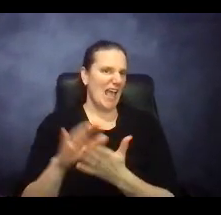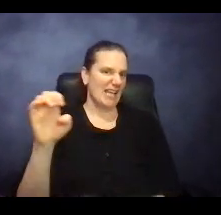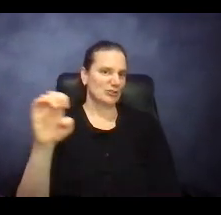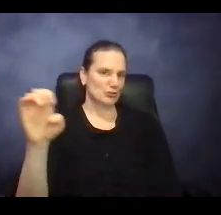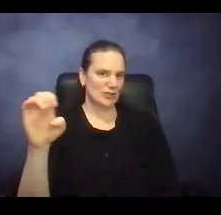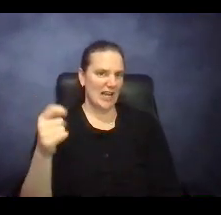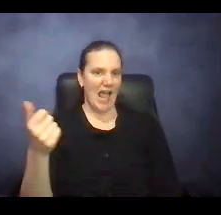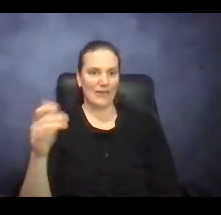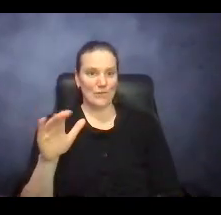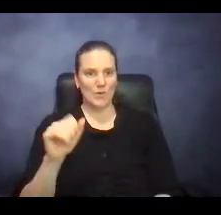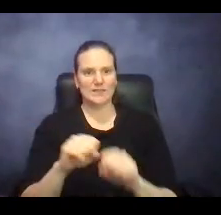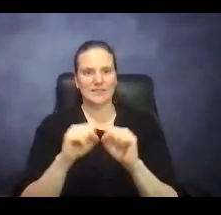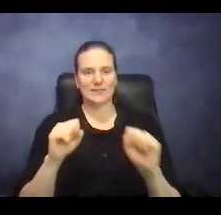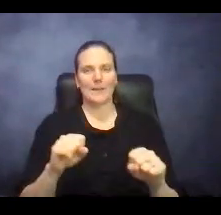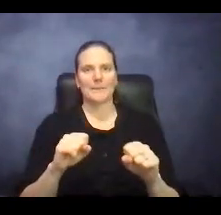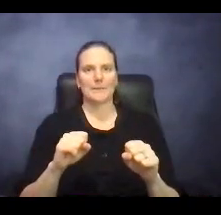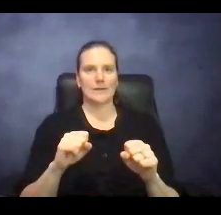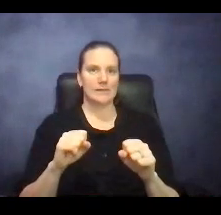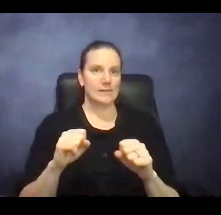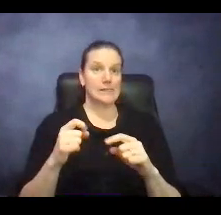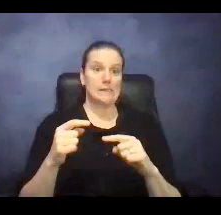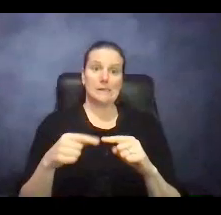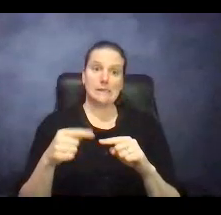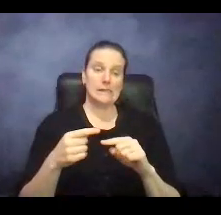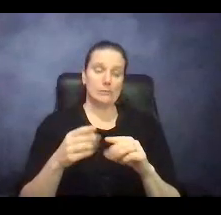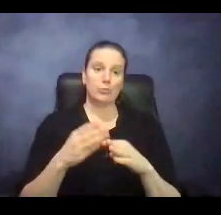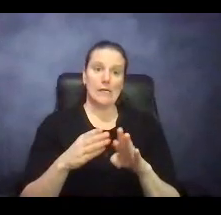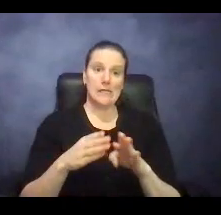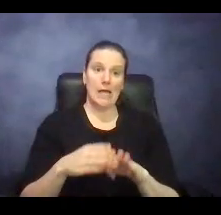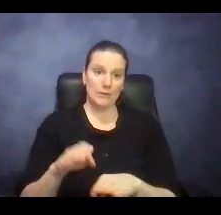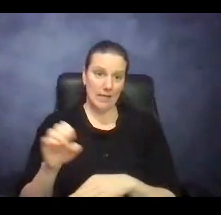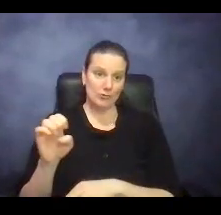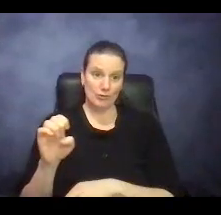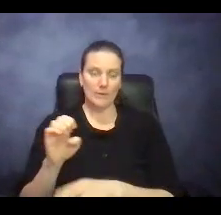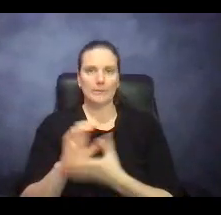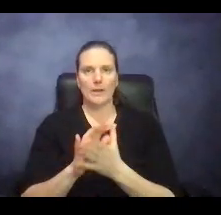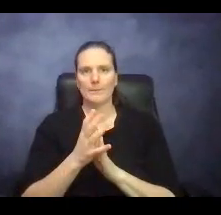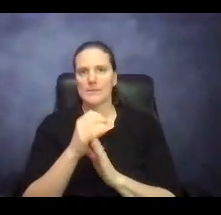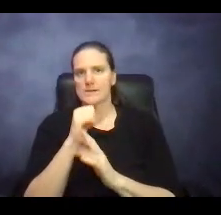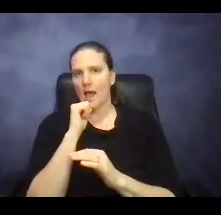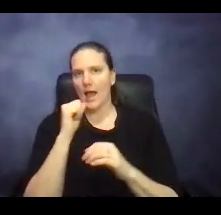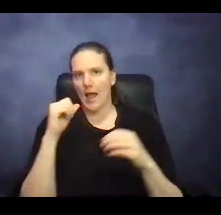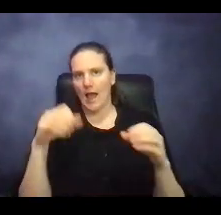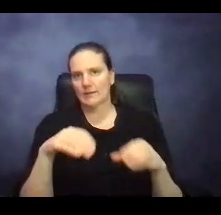So it metabolizes estrogen, it helps to break it down and convert it into inactive metabolites that get out of the body.